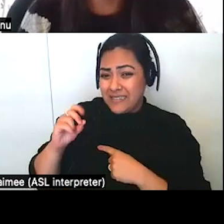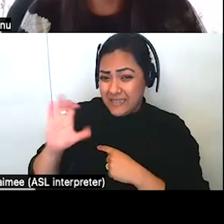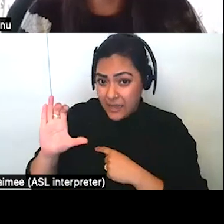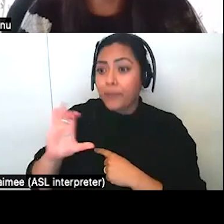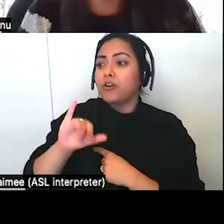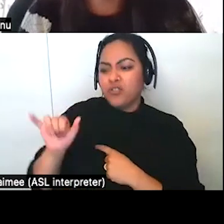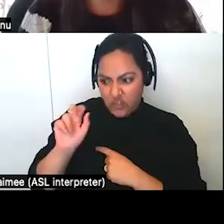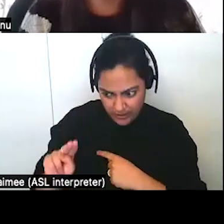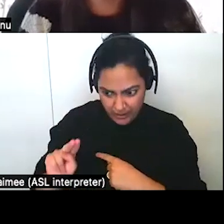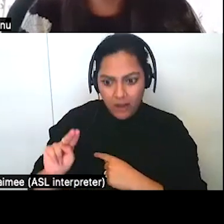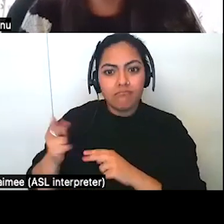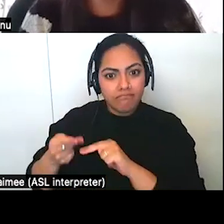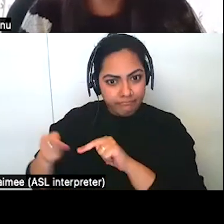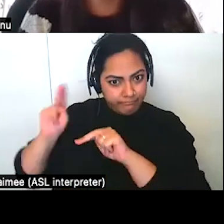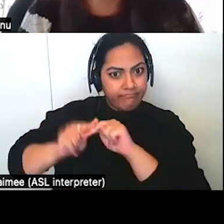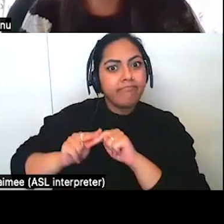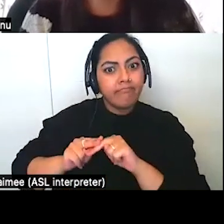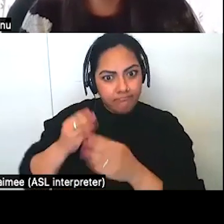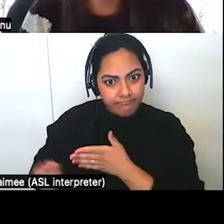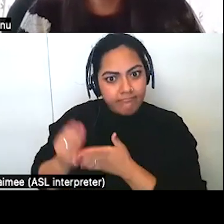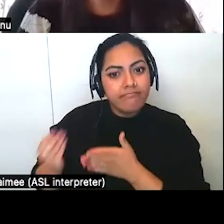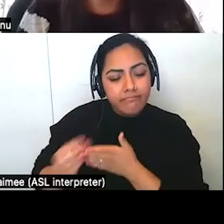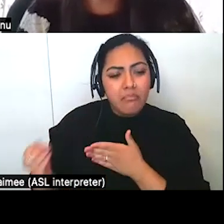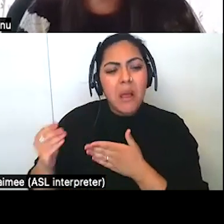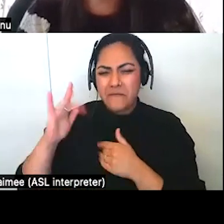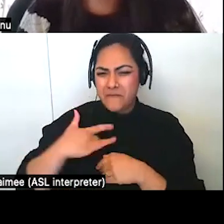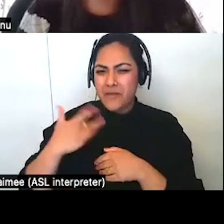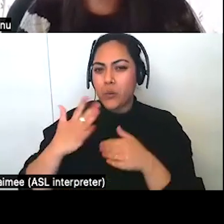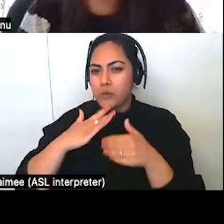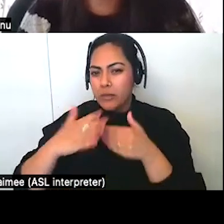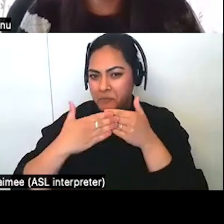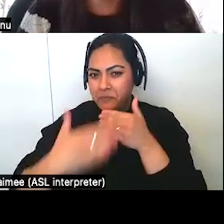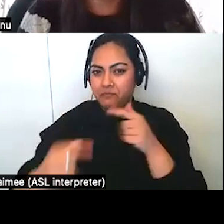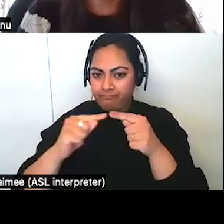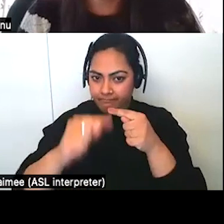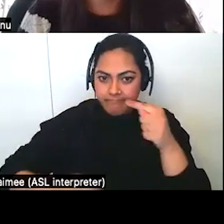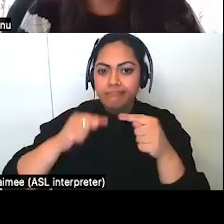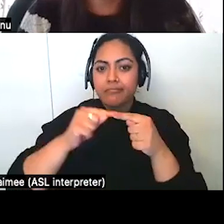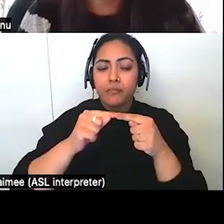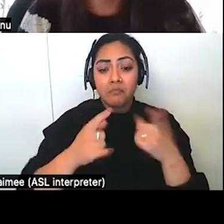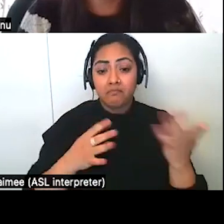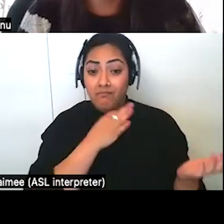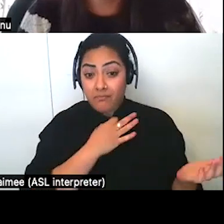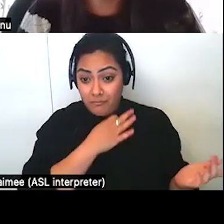seems to be a movement towards zero-proof all year round. Has anyone else tried an espresso